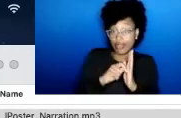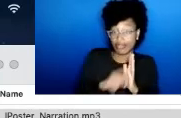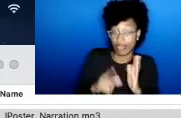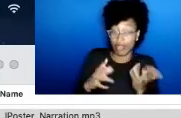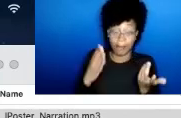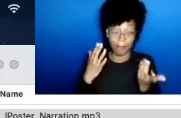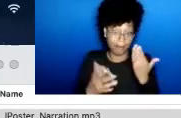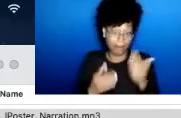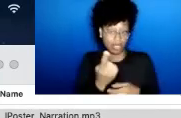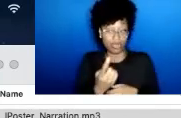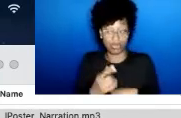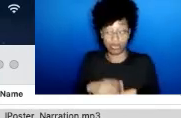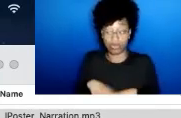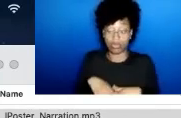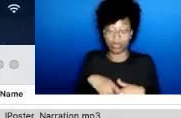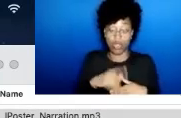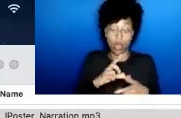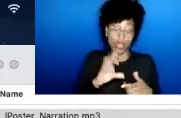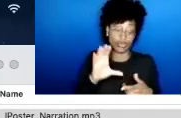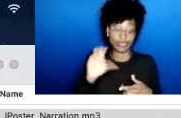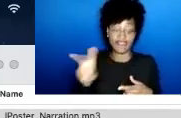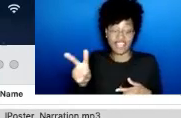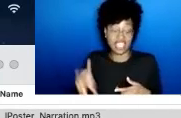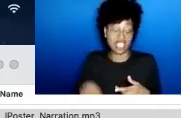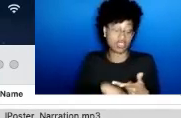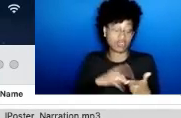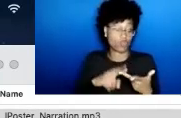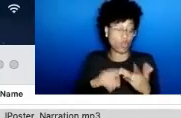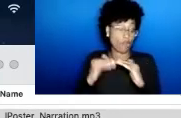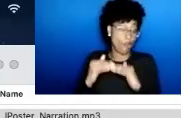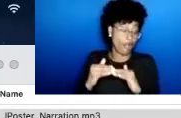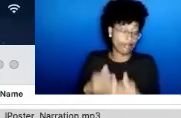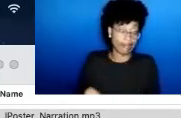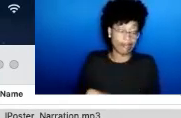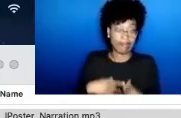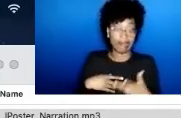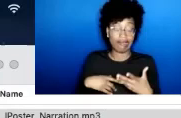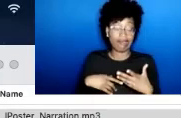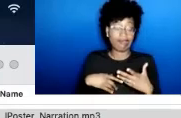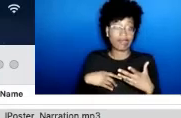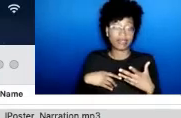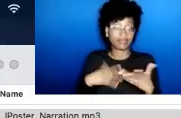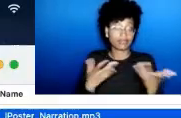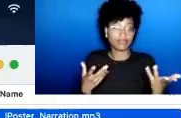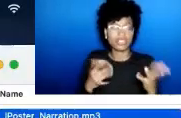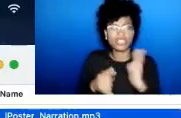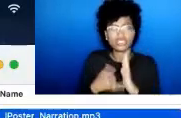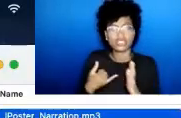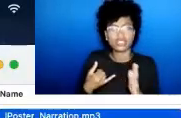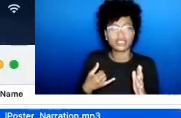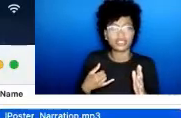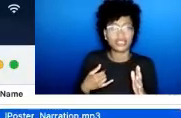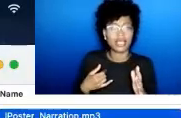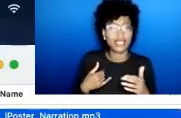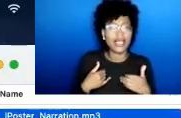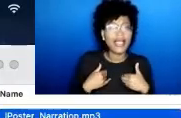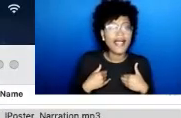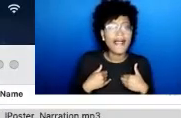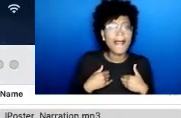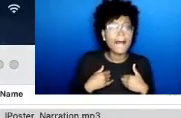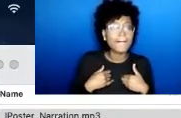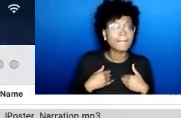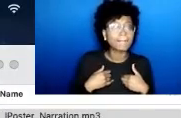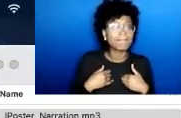CV, it could be your colleagues. 07:13:54 Let me just closes and find here.